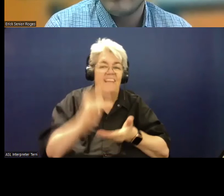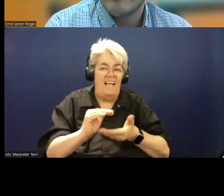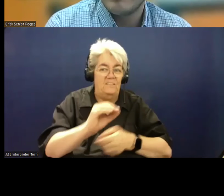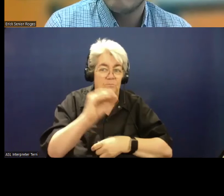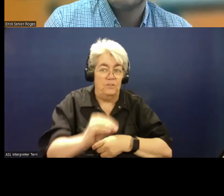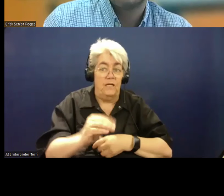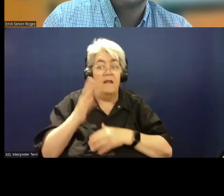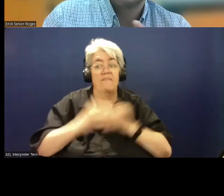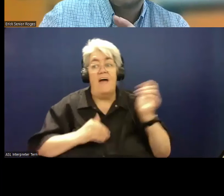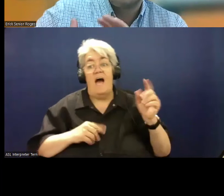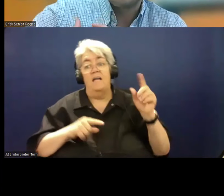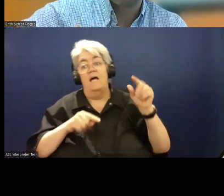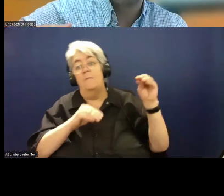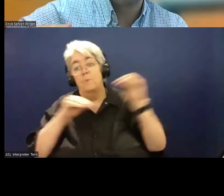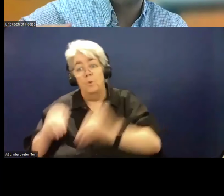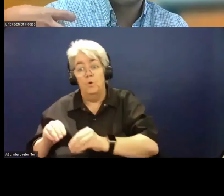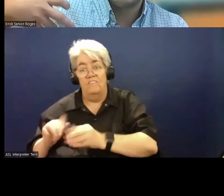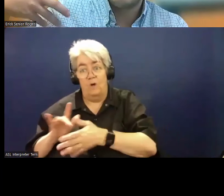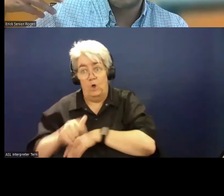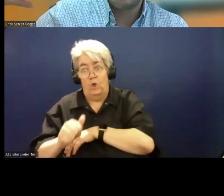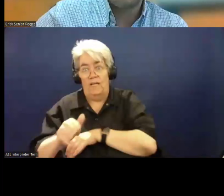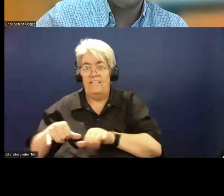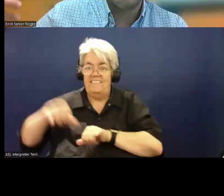WHY IS THAT? THERE MIGHT BE A WHOLE